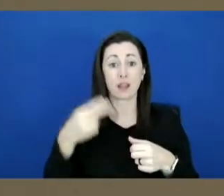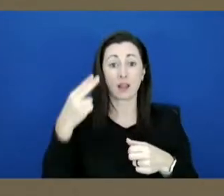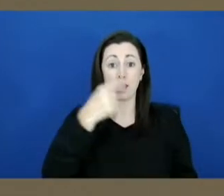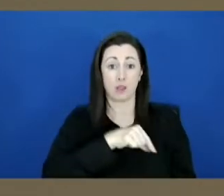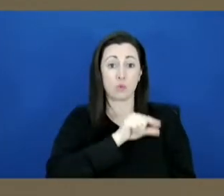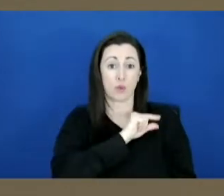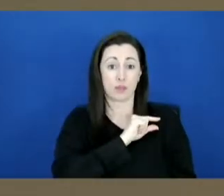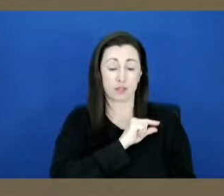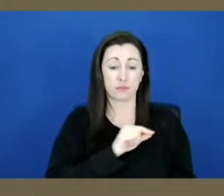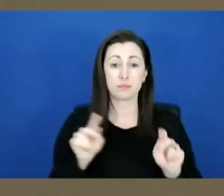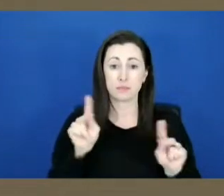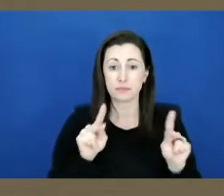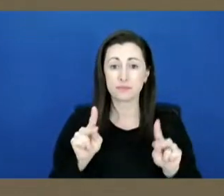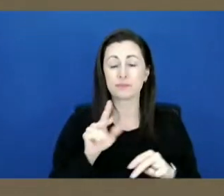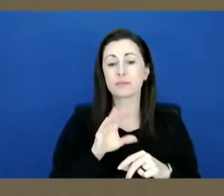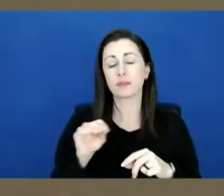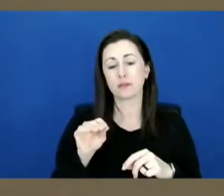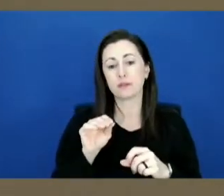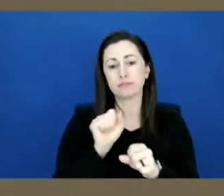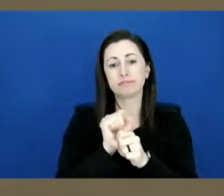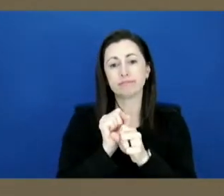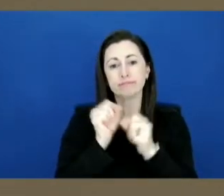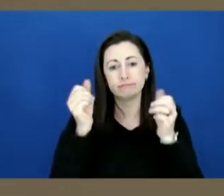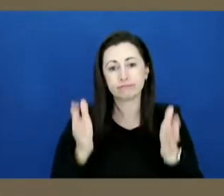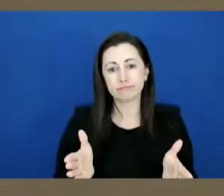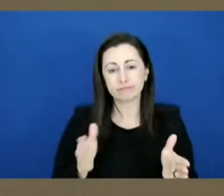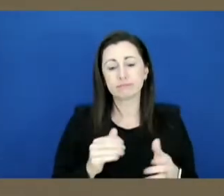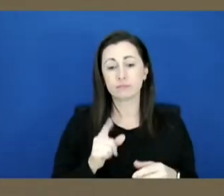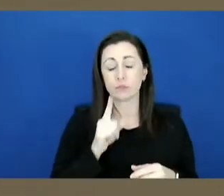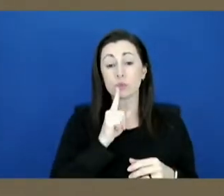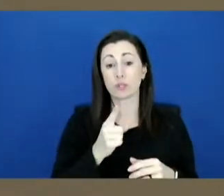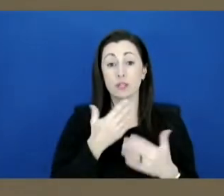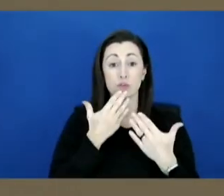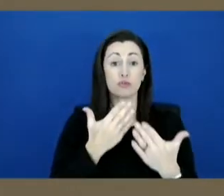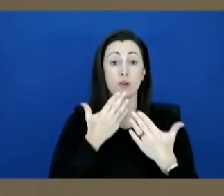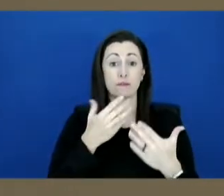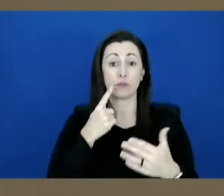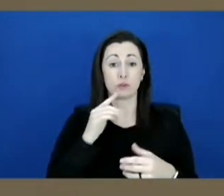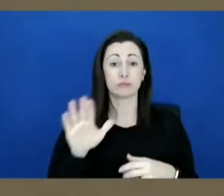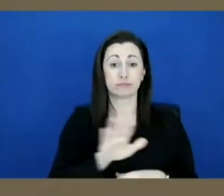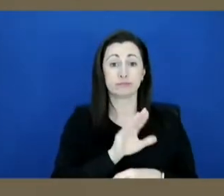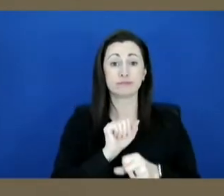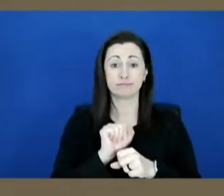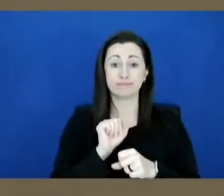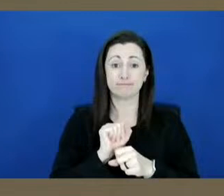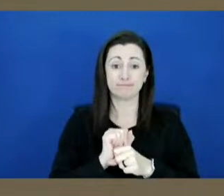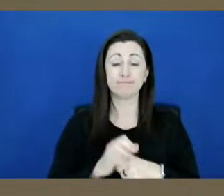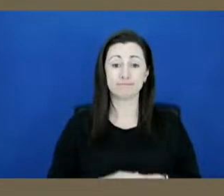THEY'RE JUST SUCH HIGH-QUALITY